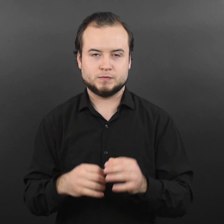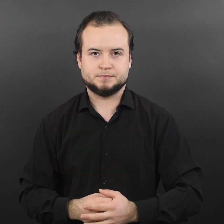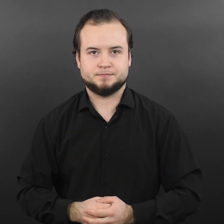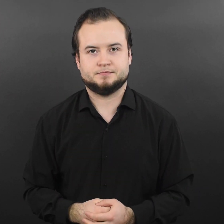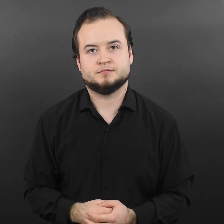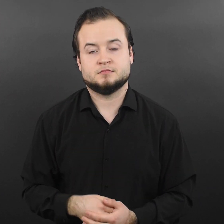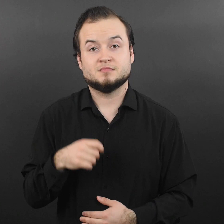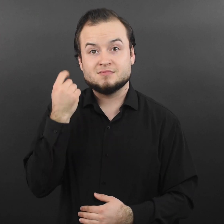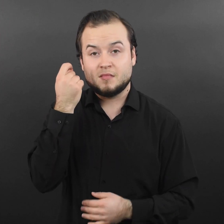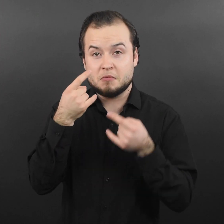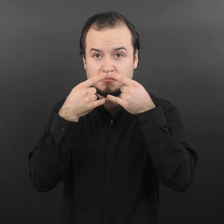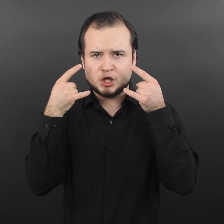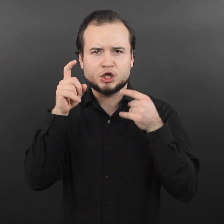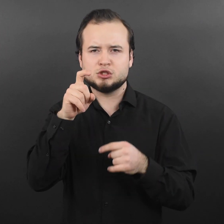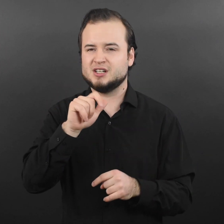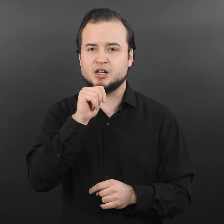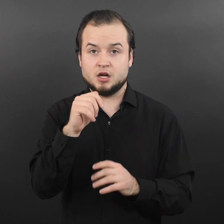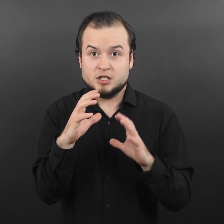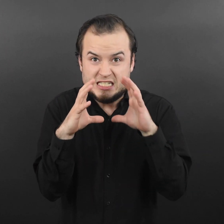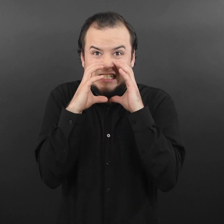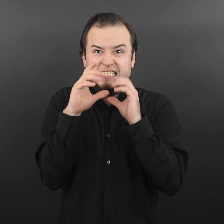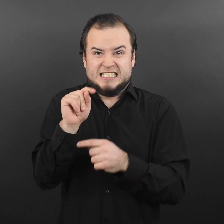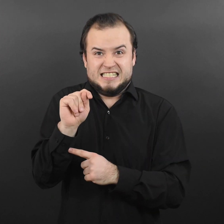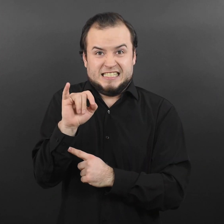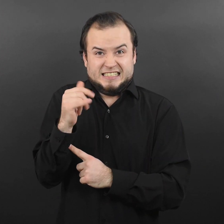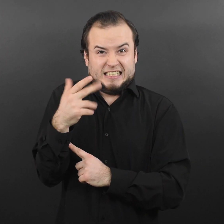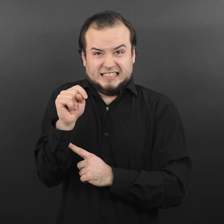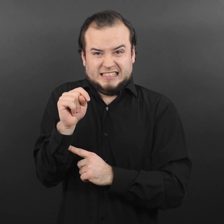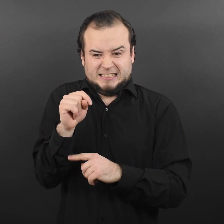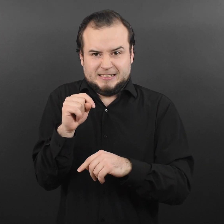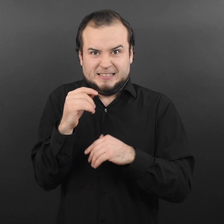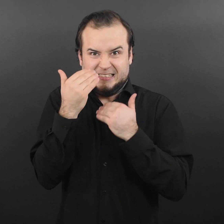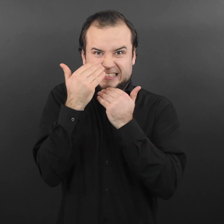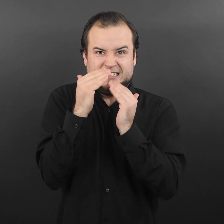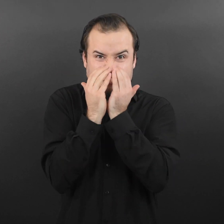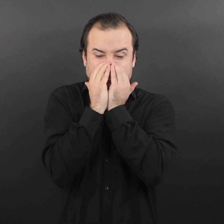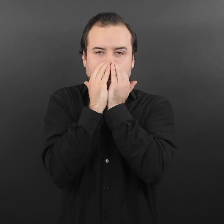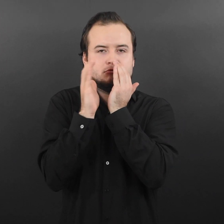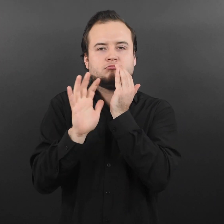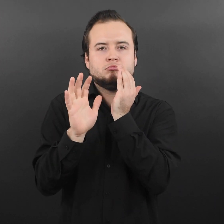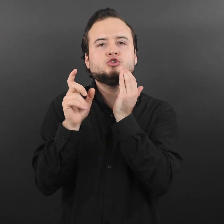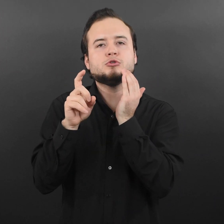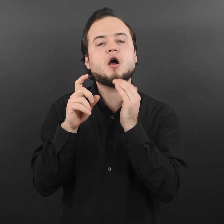The mask should not be overly tight or restrictive and should feel comfortable to wear.